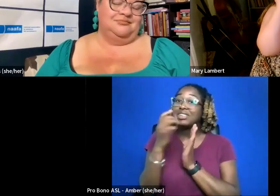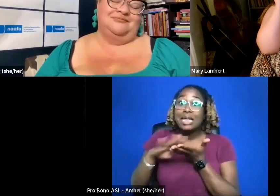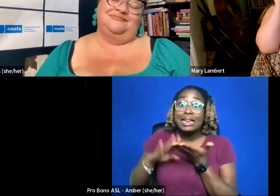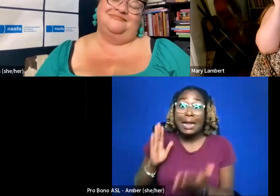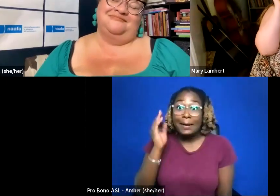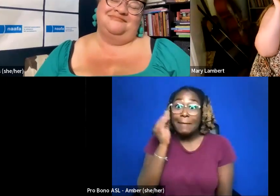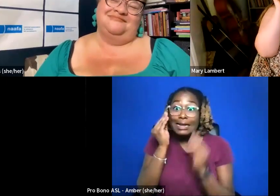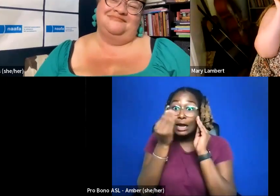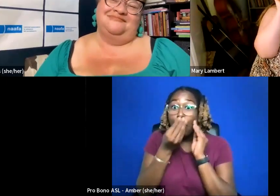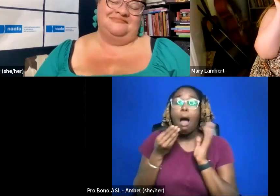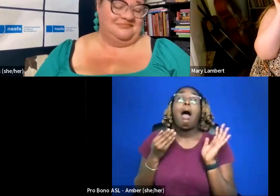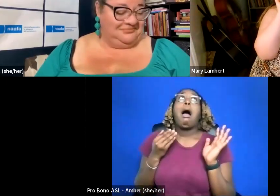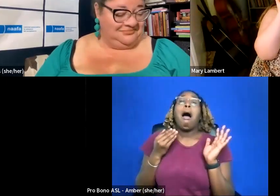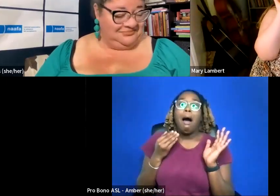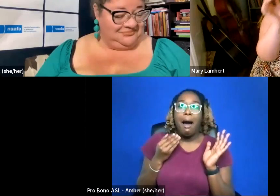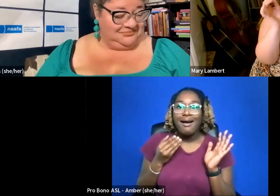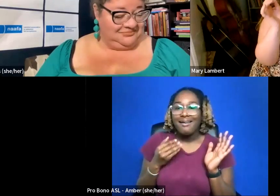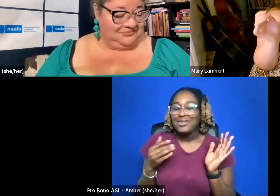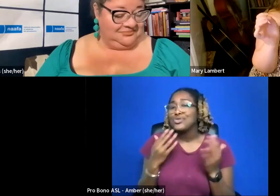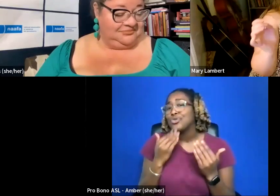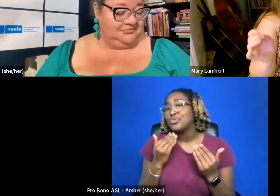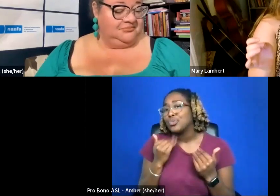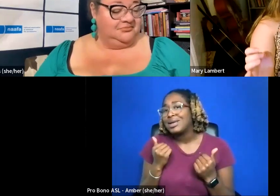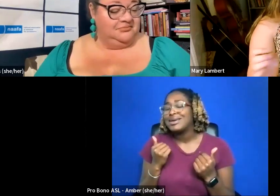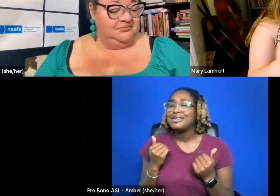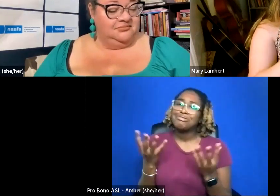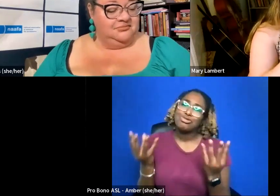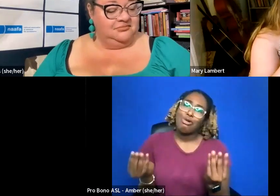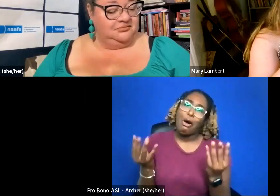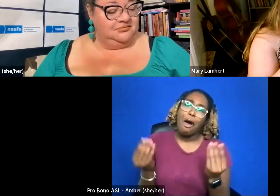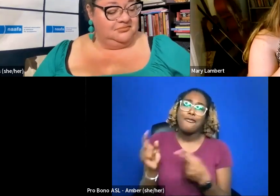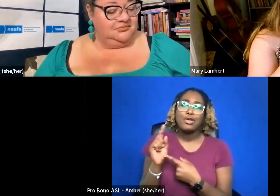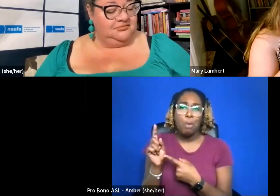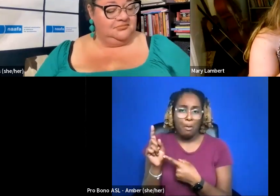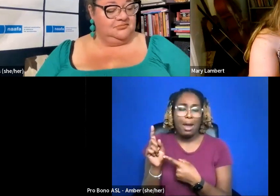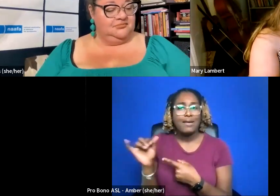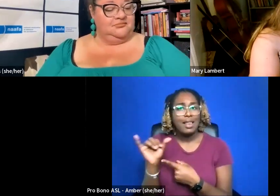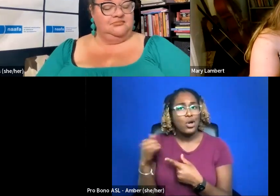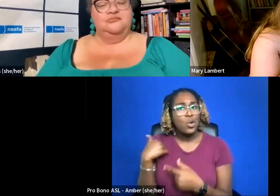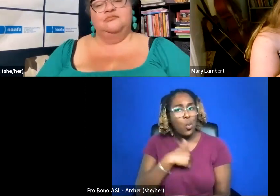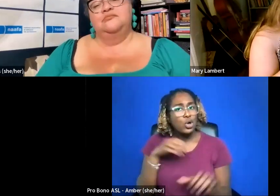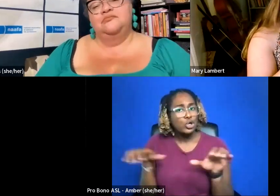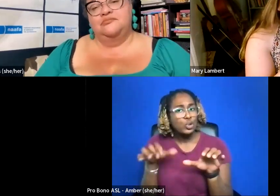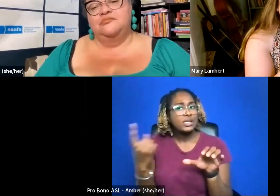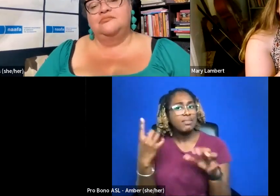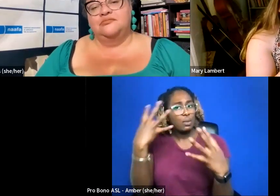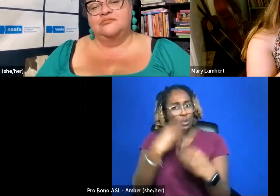And it was just so, so sweet and tender. And this moment of like, Oh, we're doing something really beautiful and powerful here.